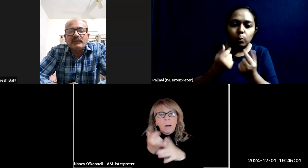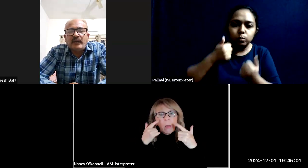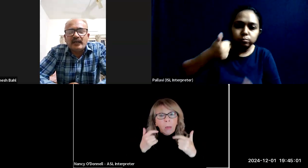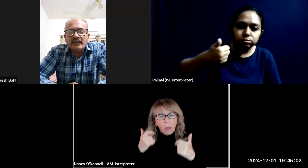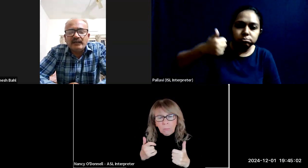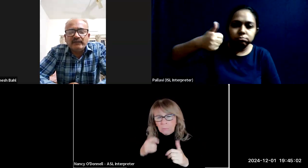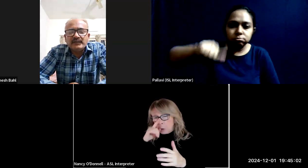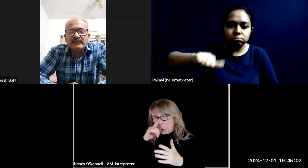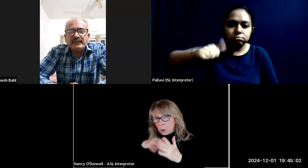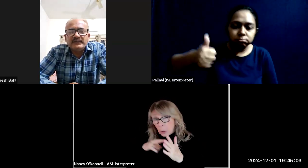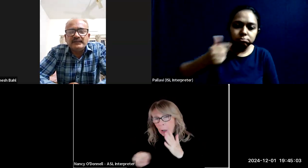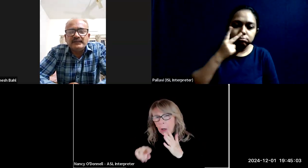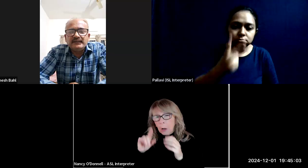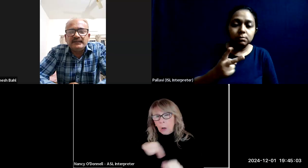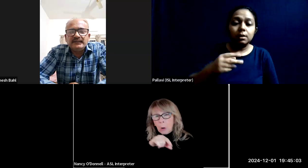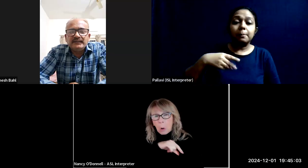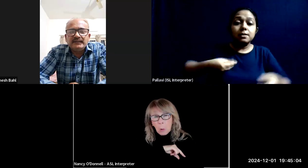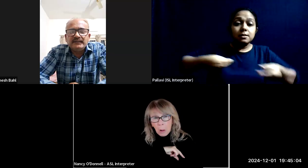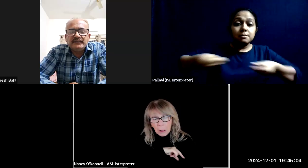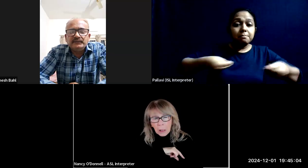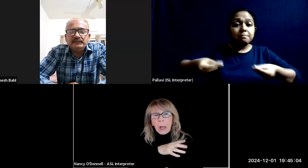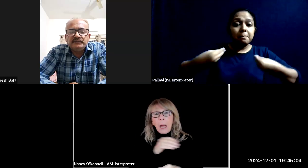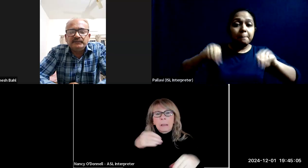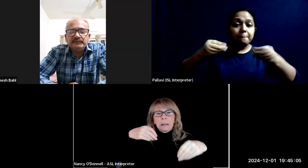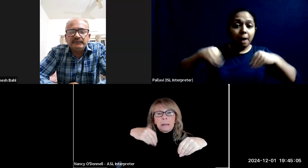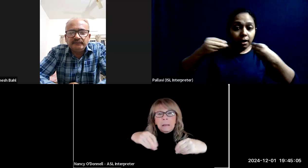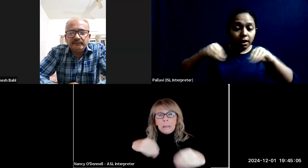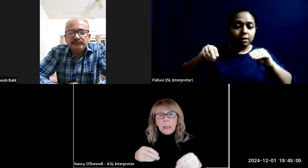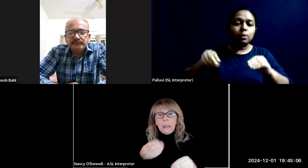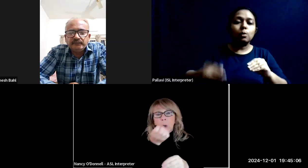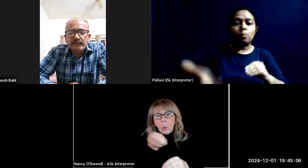for the marketing of these devices.